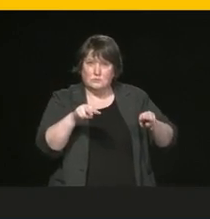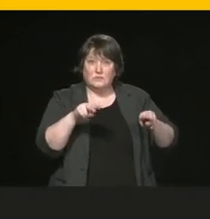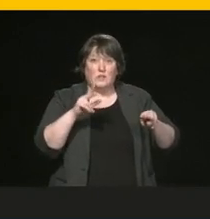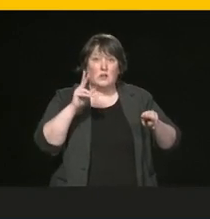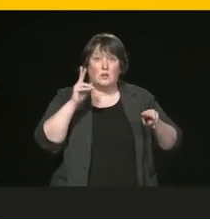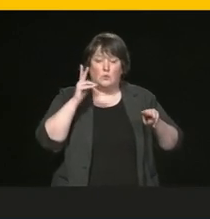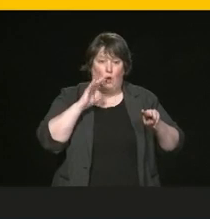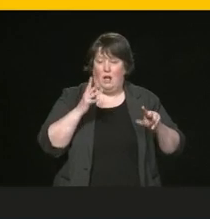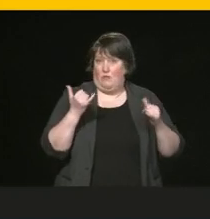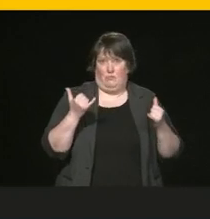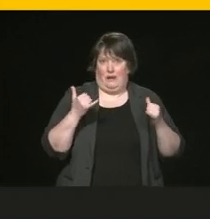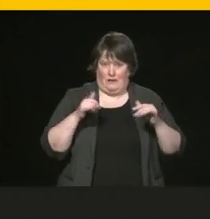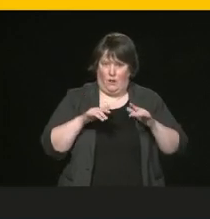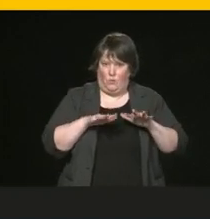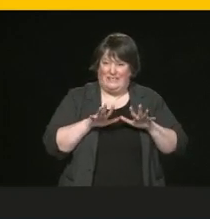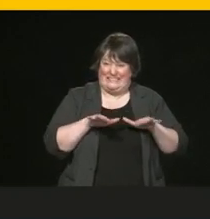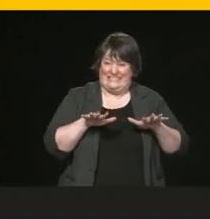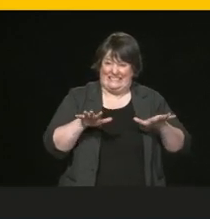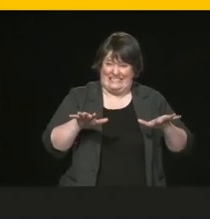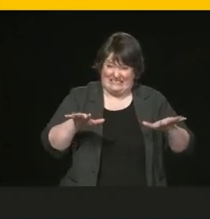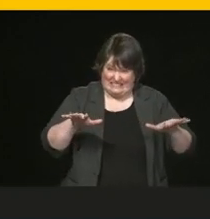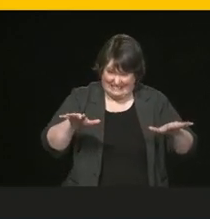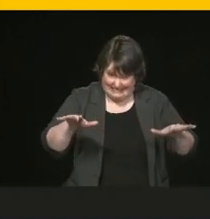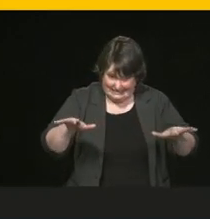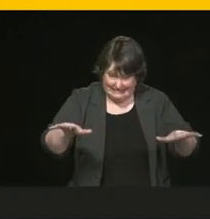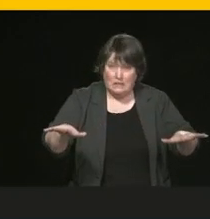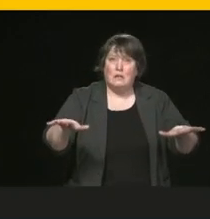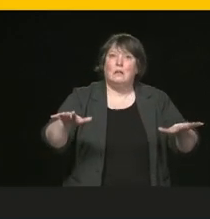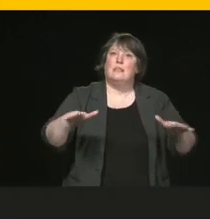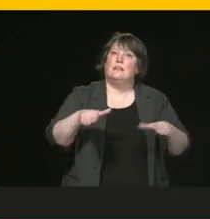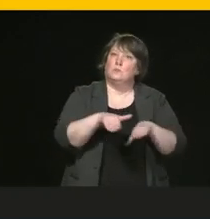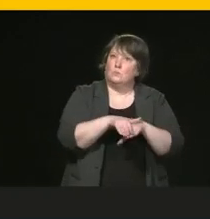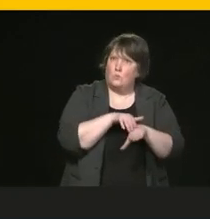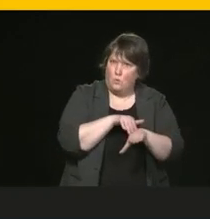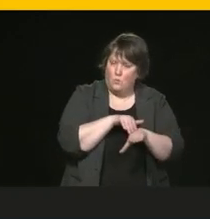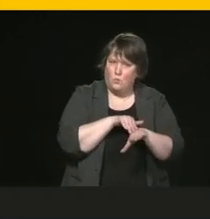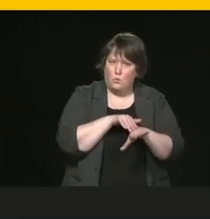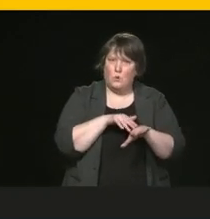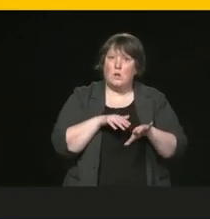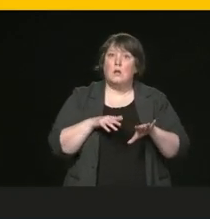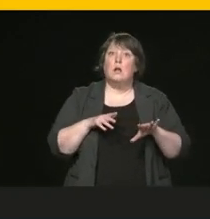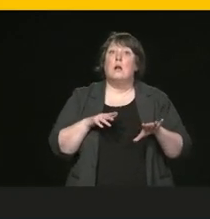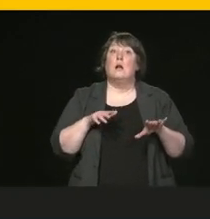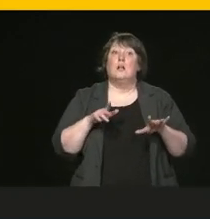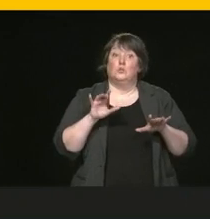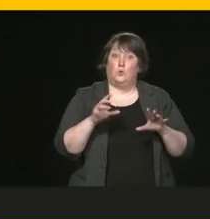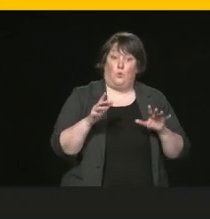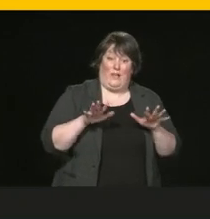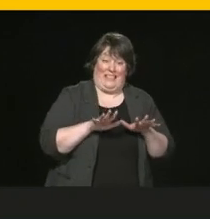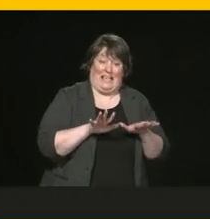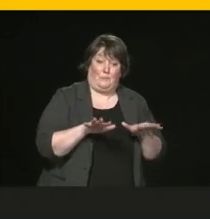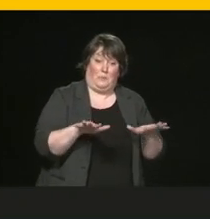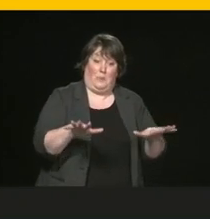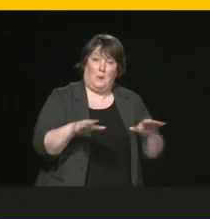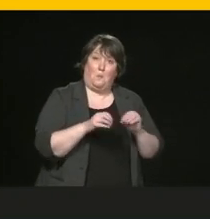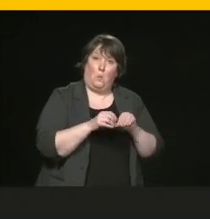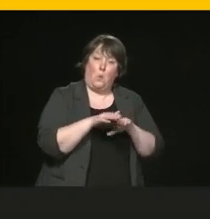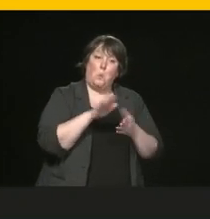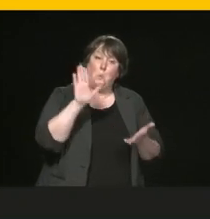ONCE WE'VE COME THROUGH THIS FIRST WAVE OF COVID-19.